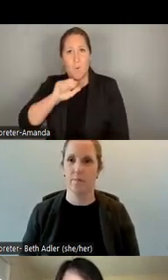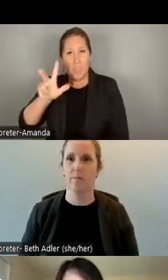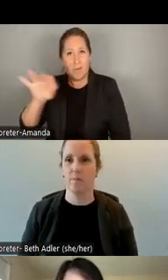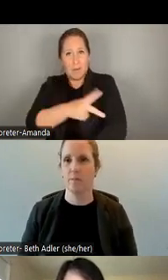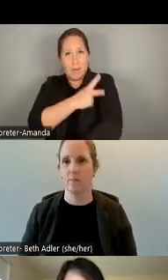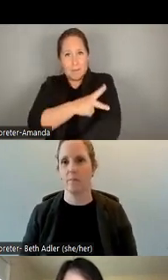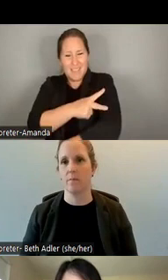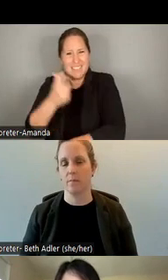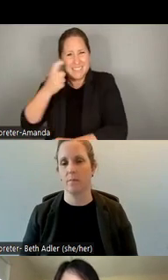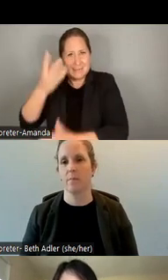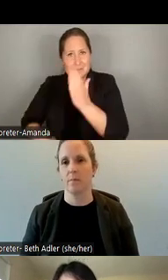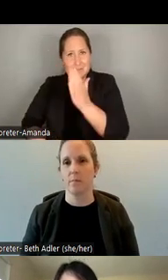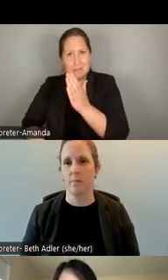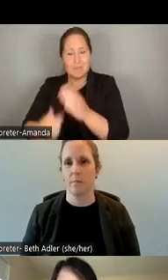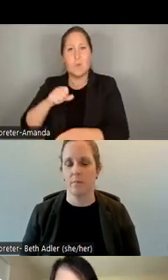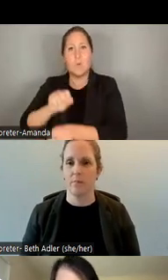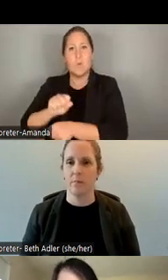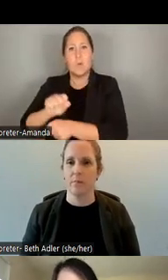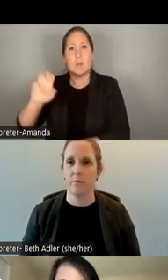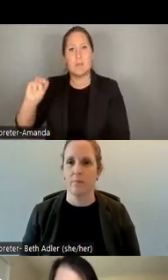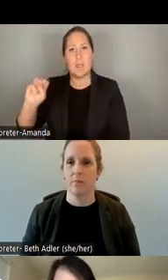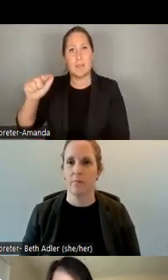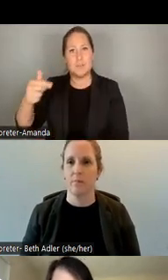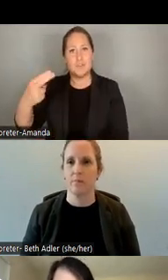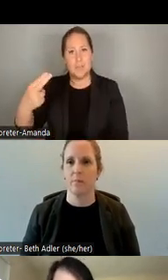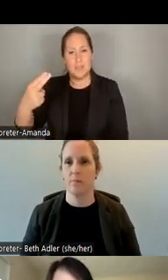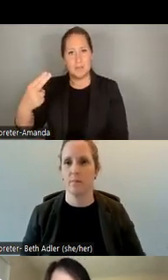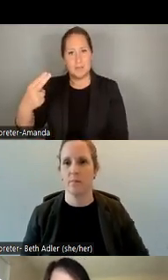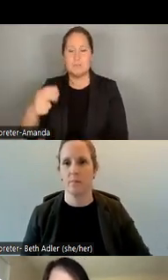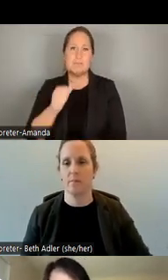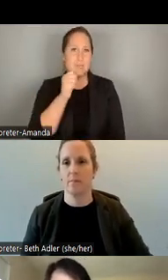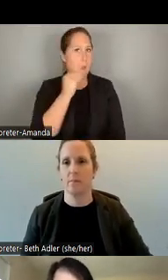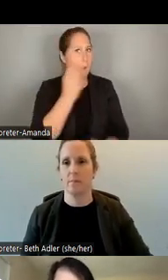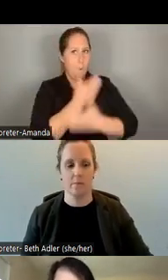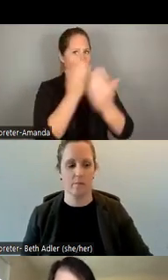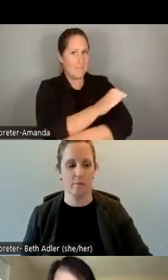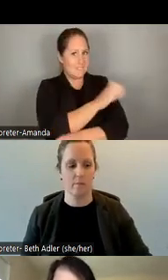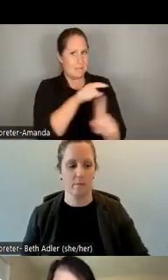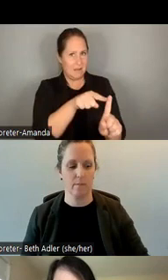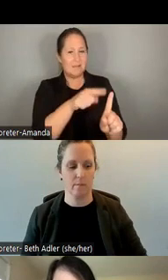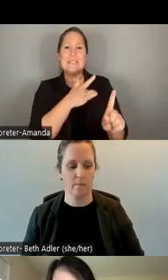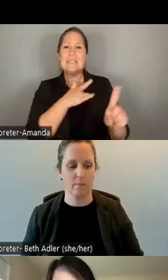that working in my MGH non-homeless Clinic often provides useful comparisons and I've been doing